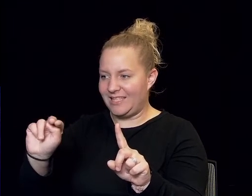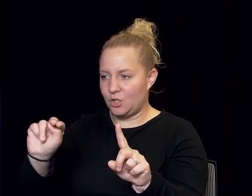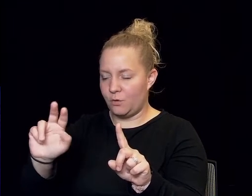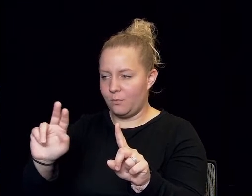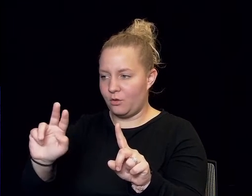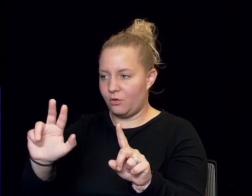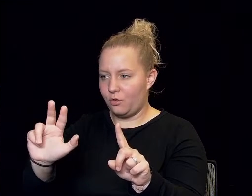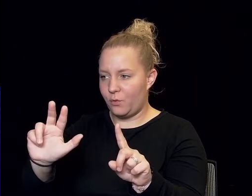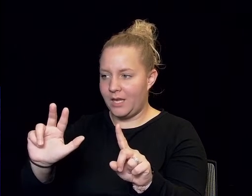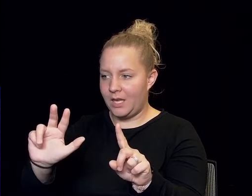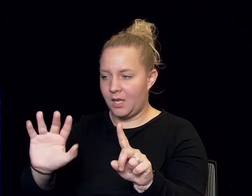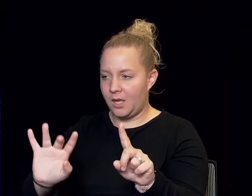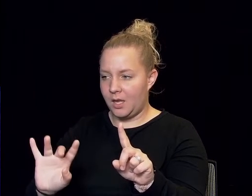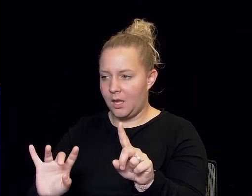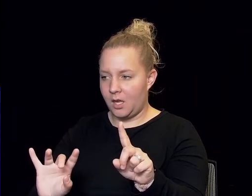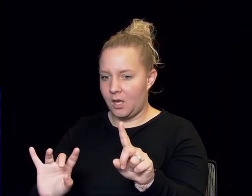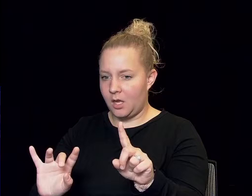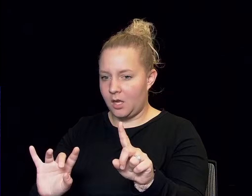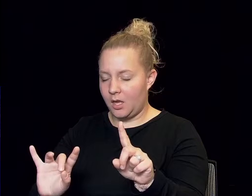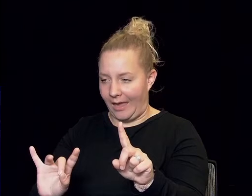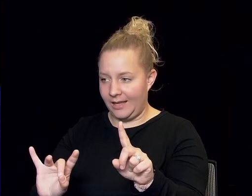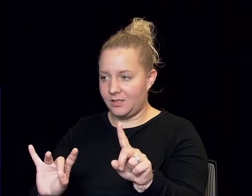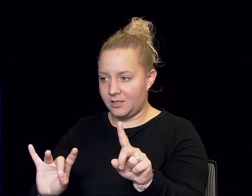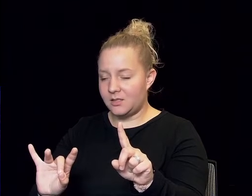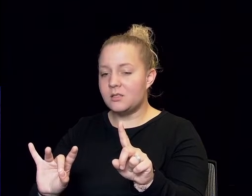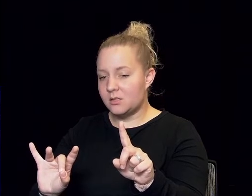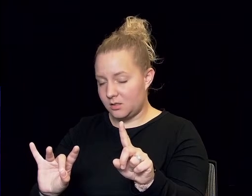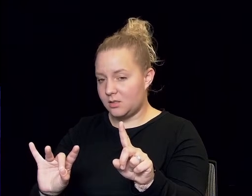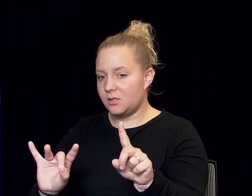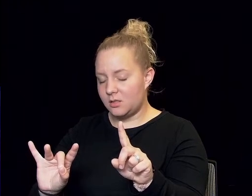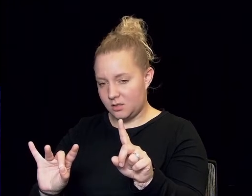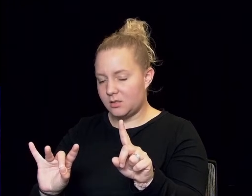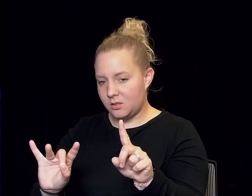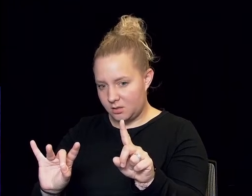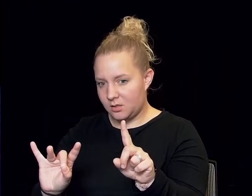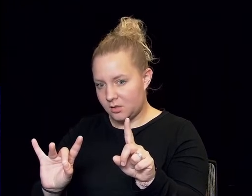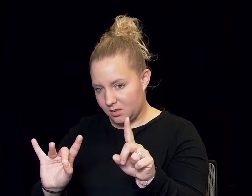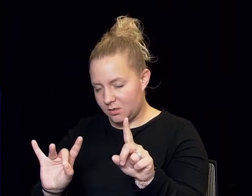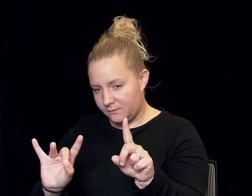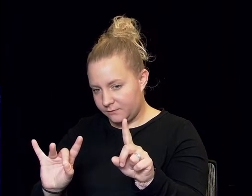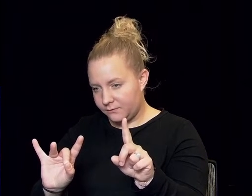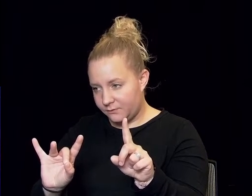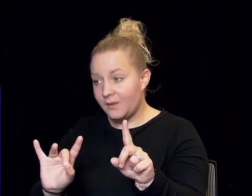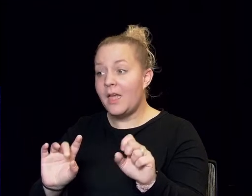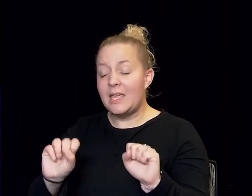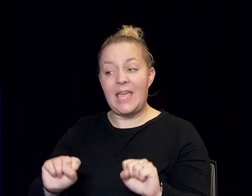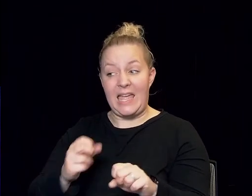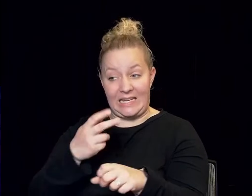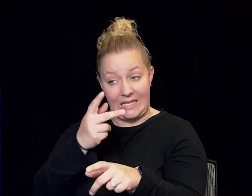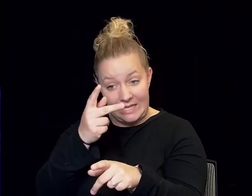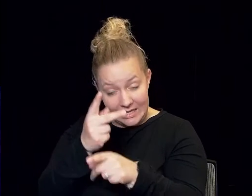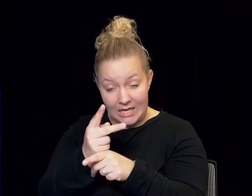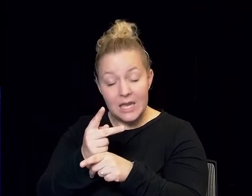over that original denominator of 8. So, yes you can keep this as the improper